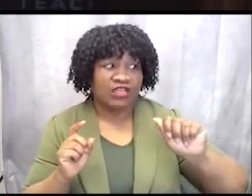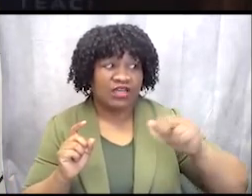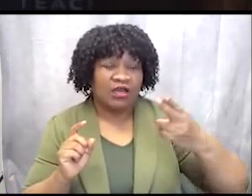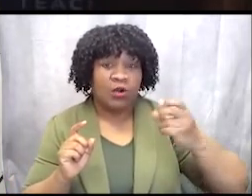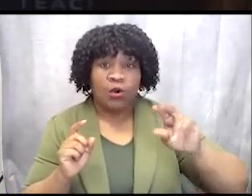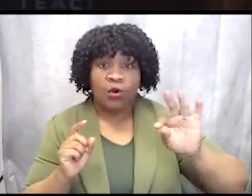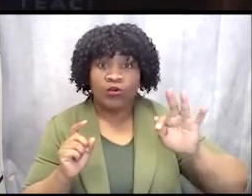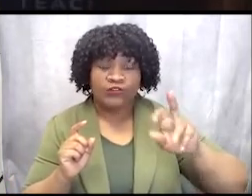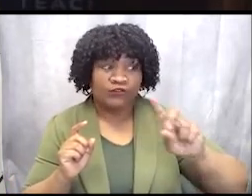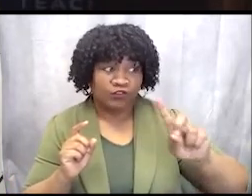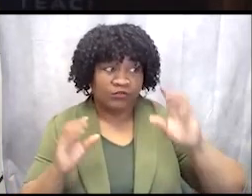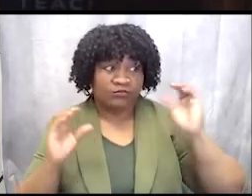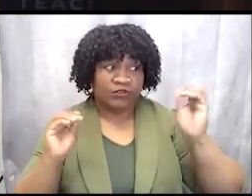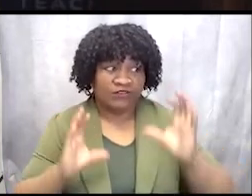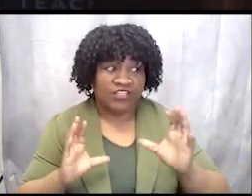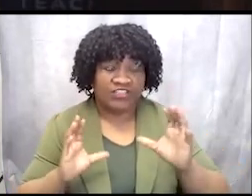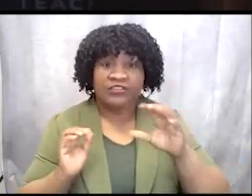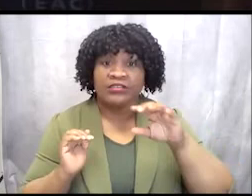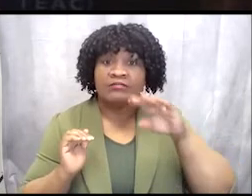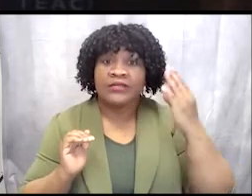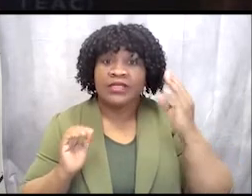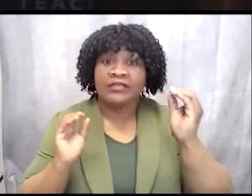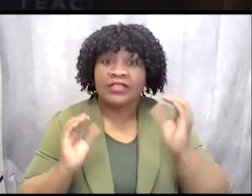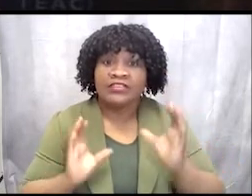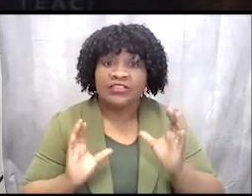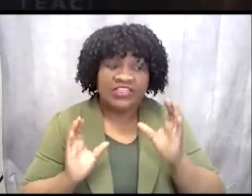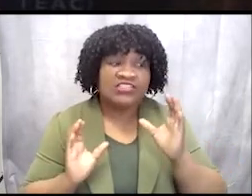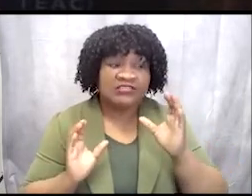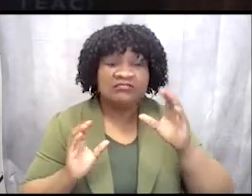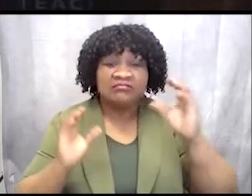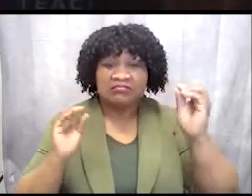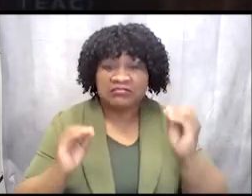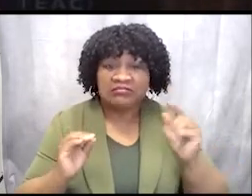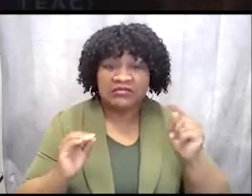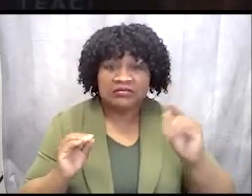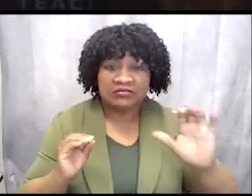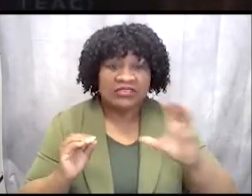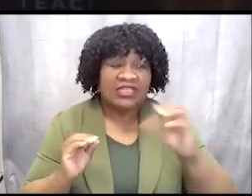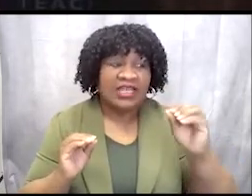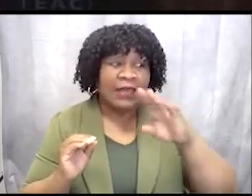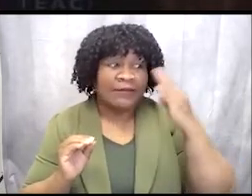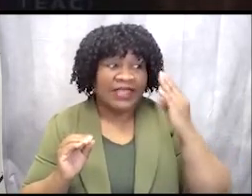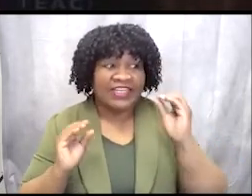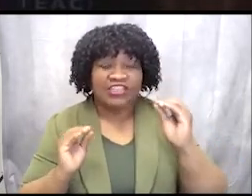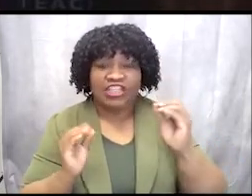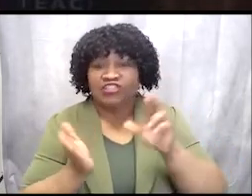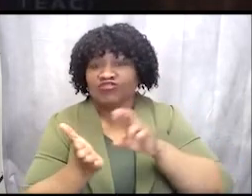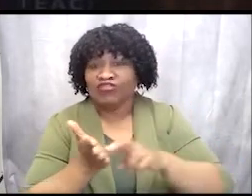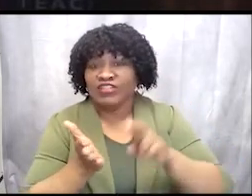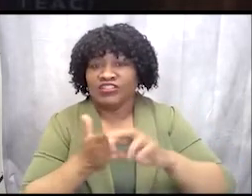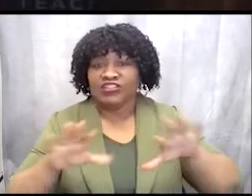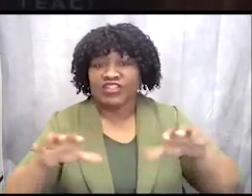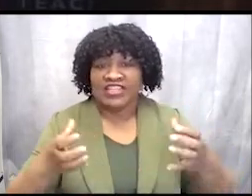professor of education leadership at Teachers College and leader of TC's Black Education Research Collective or BERC.